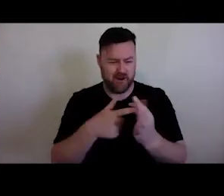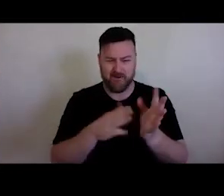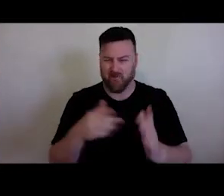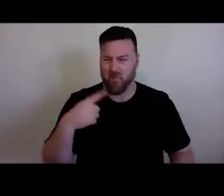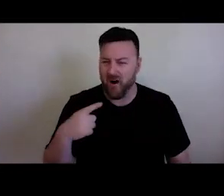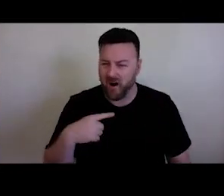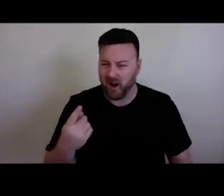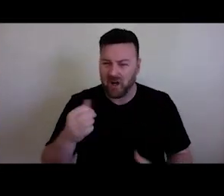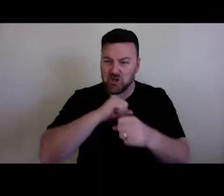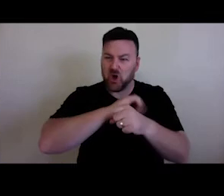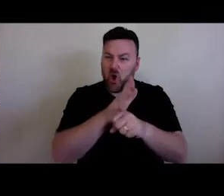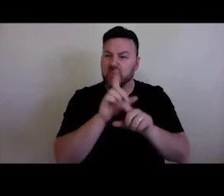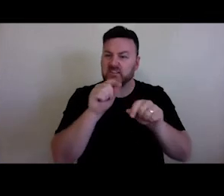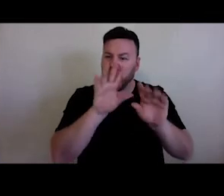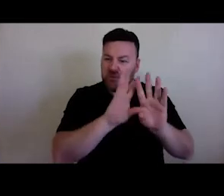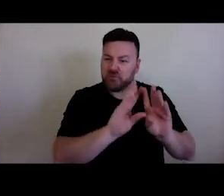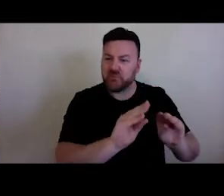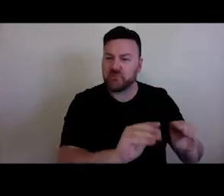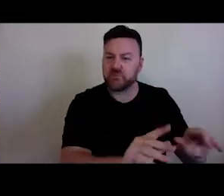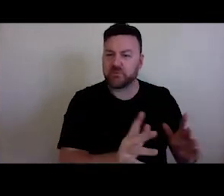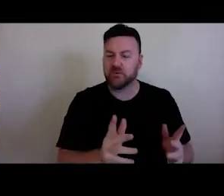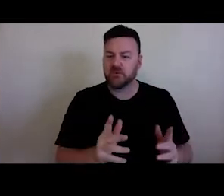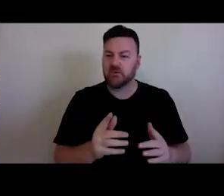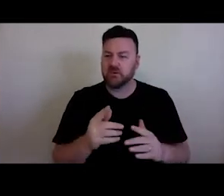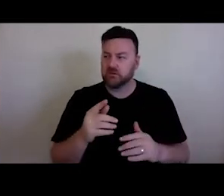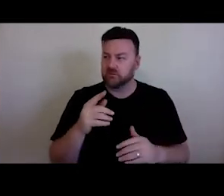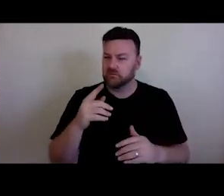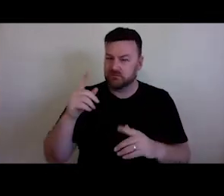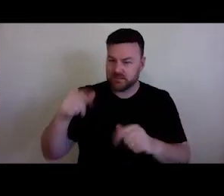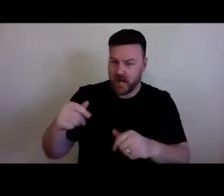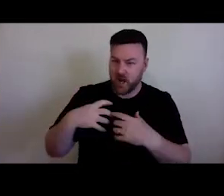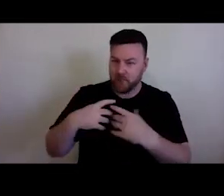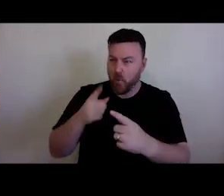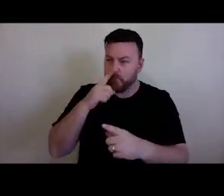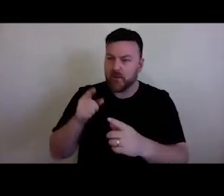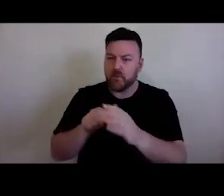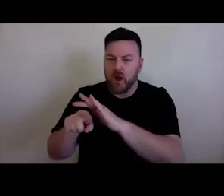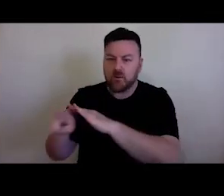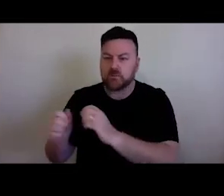to see a few things starting to happen again, why should I bother starting to stream at this point in the middle of it now? Well, I